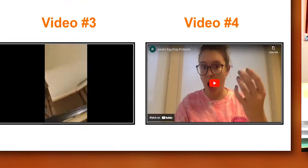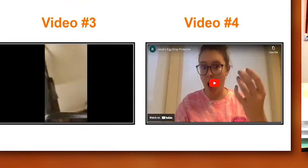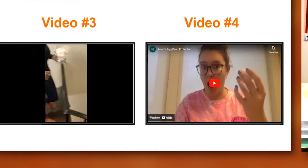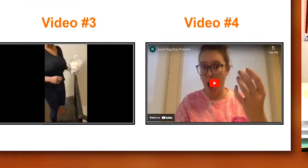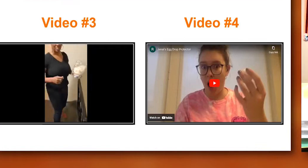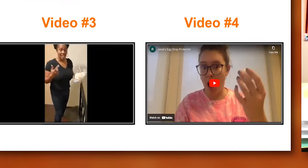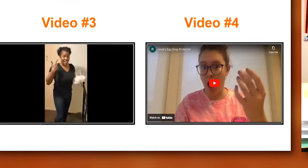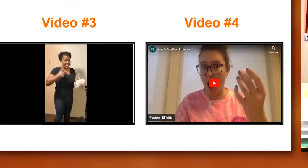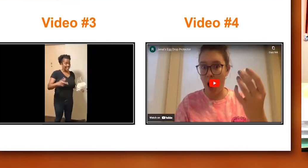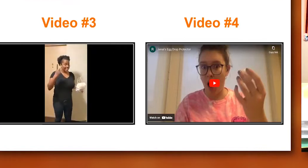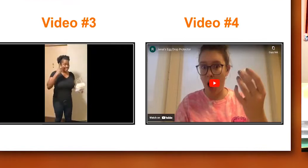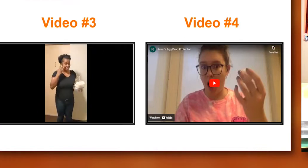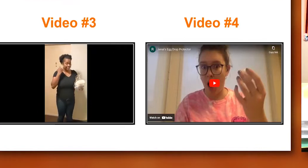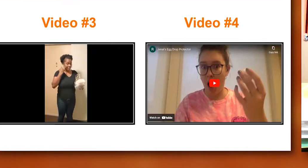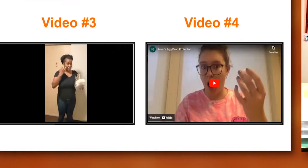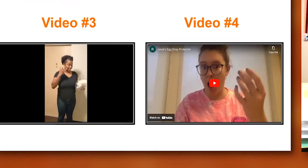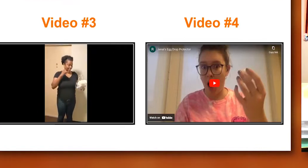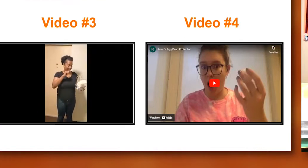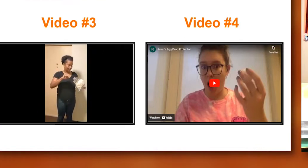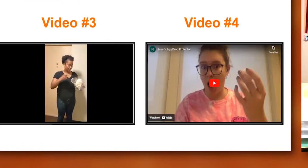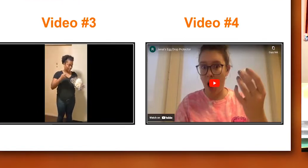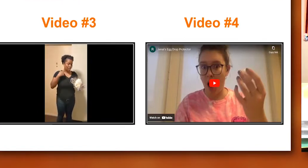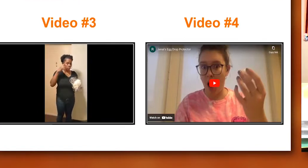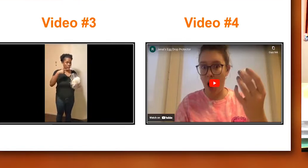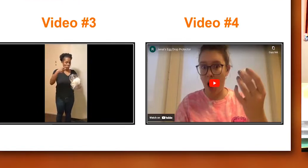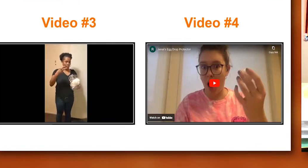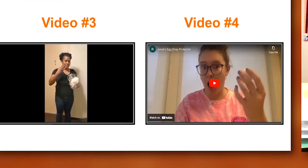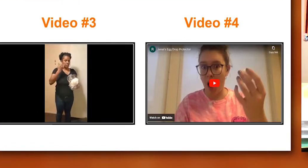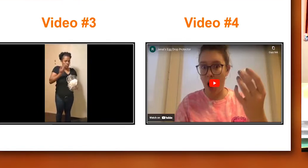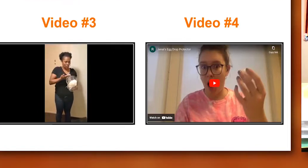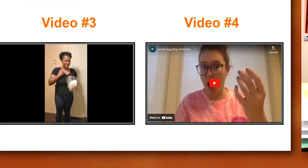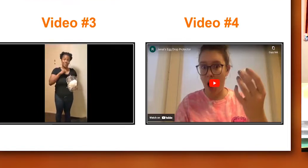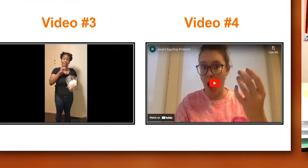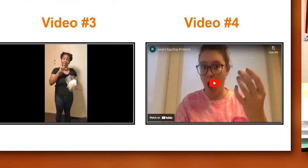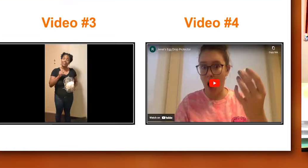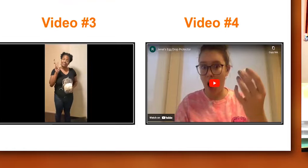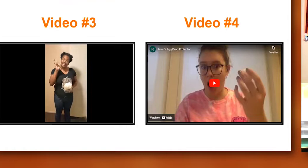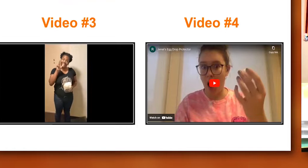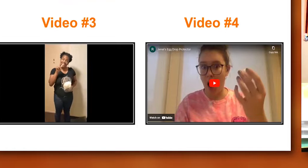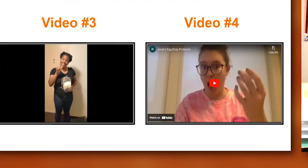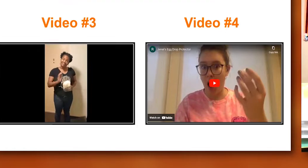and drop it from this height, so let's see what happens. [Gasp] See if it breaks or not.